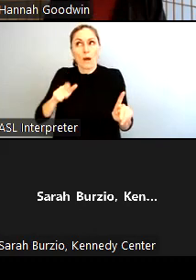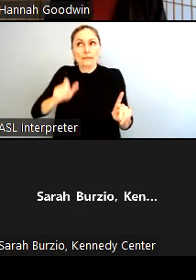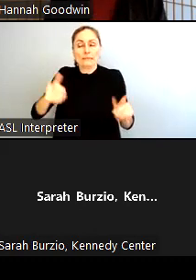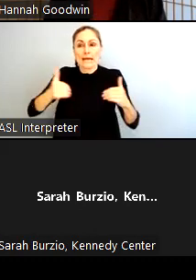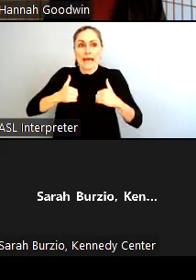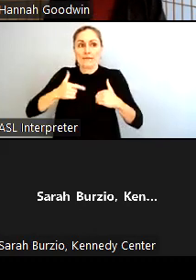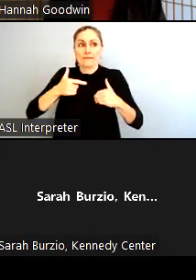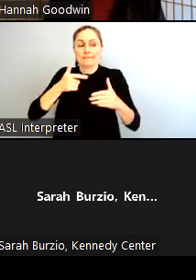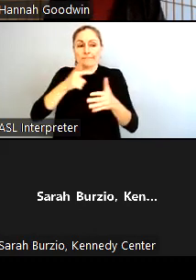once they get in there.